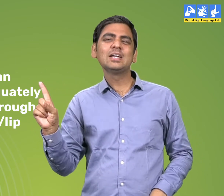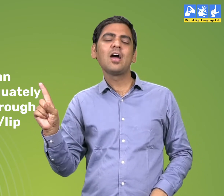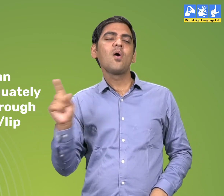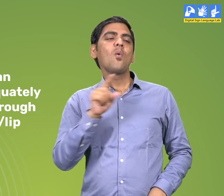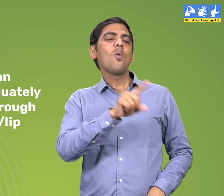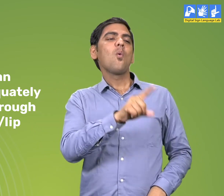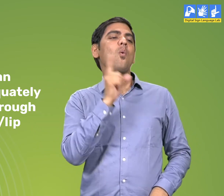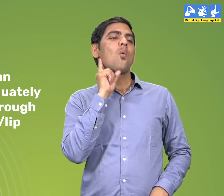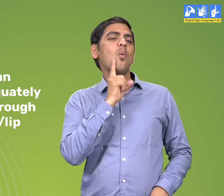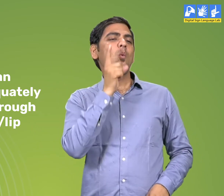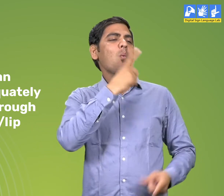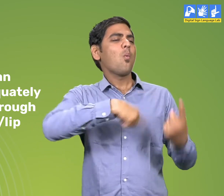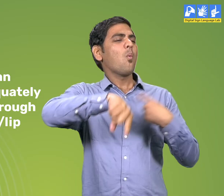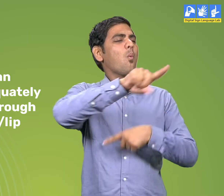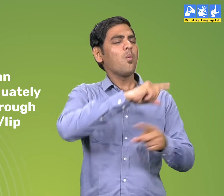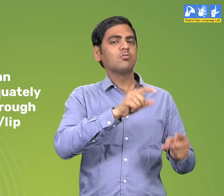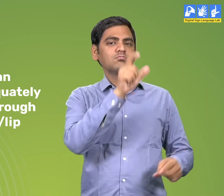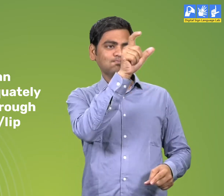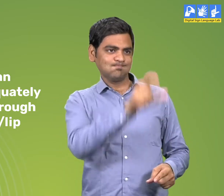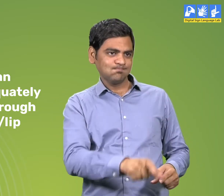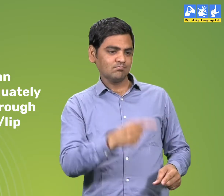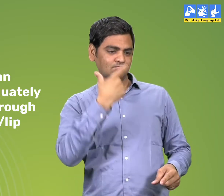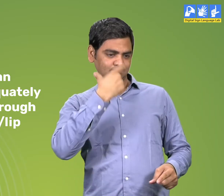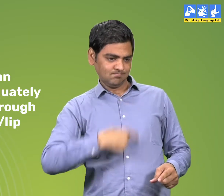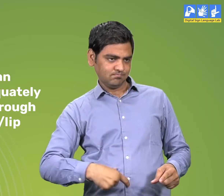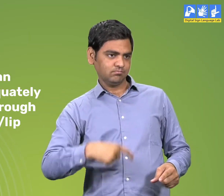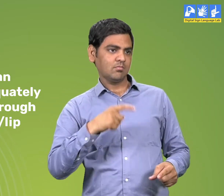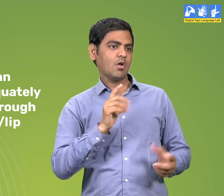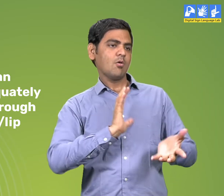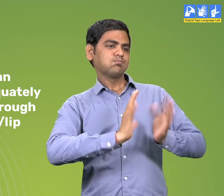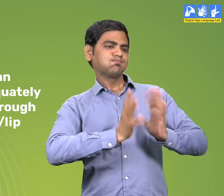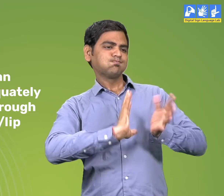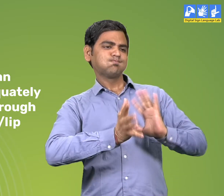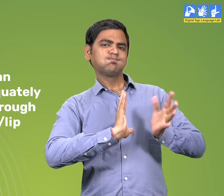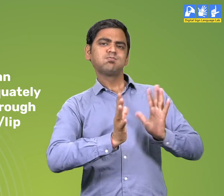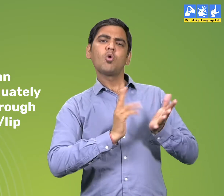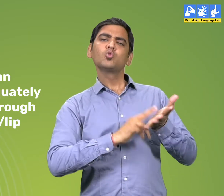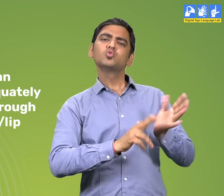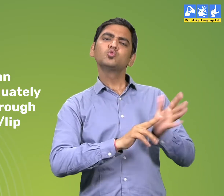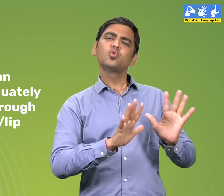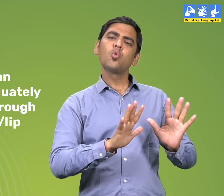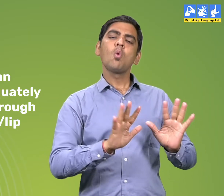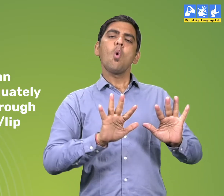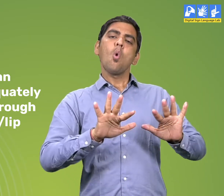Majorly deaf people communicate through sign language.